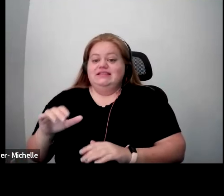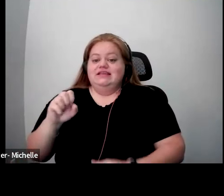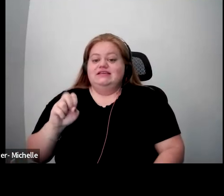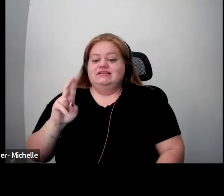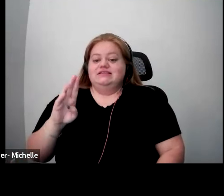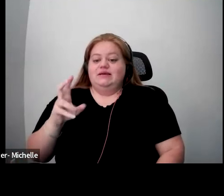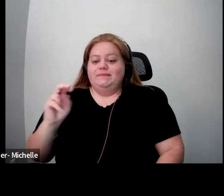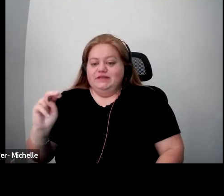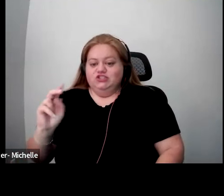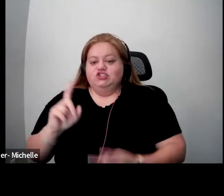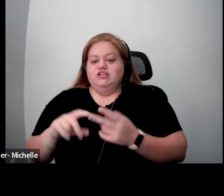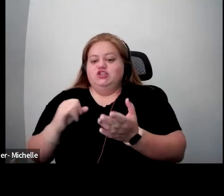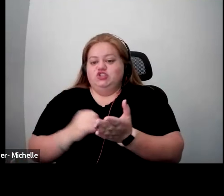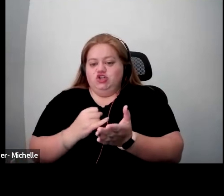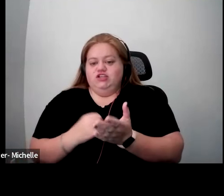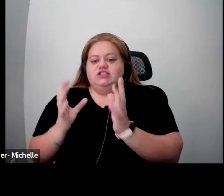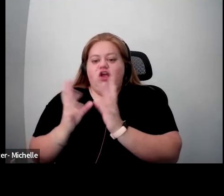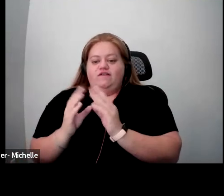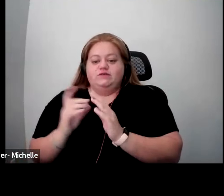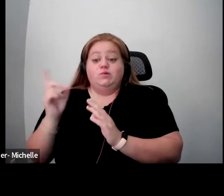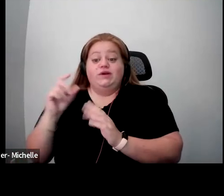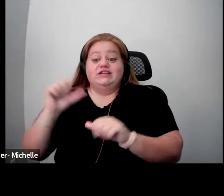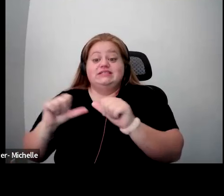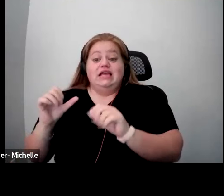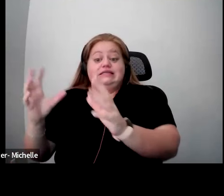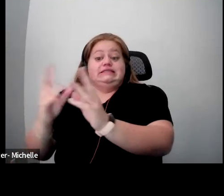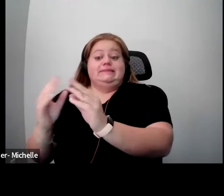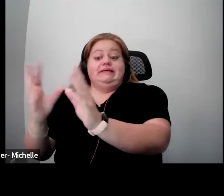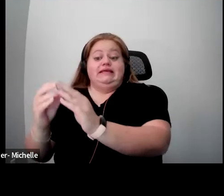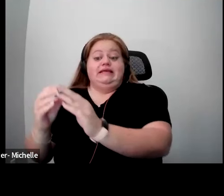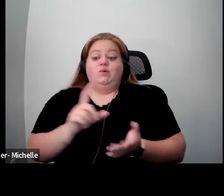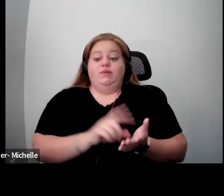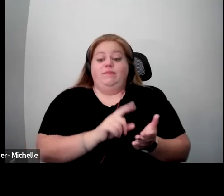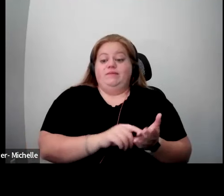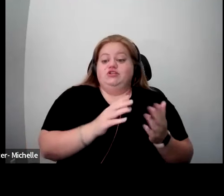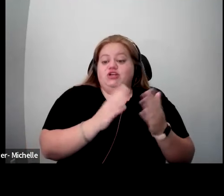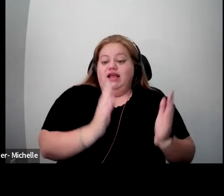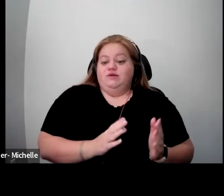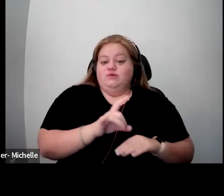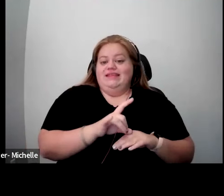and conferences where scientists submit, or even the publishing houses, where they submit their textbooks.